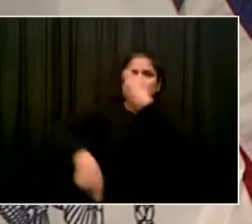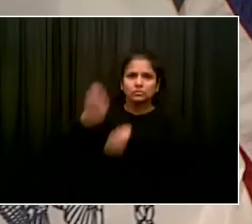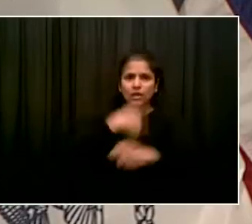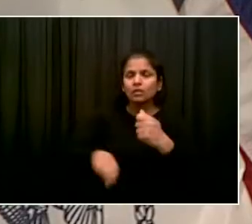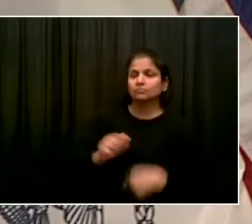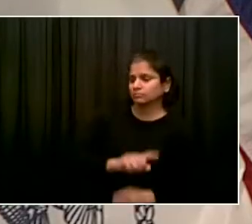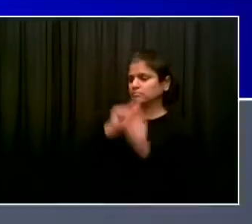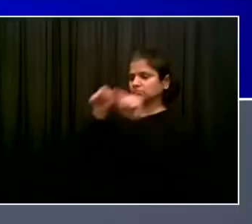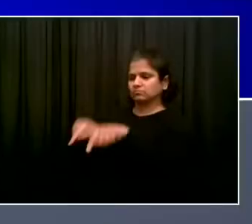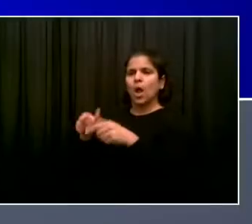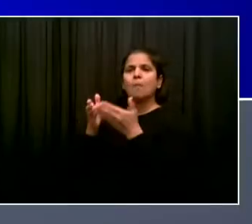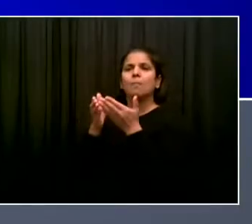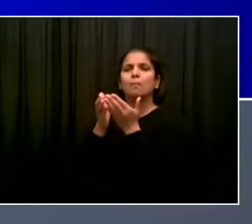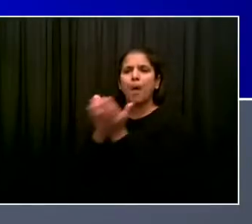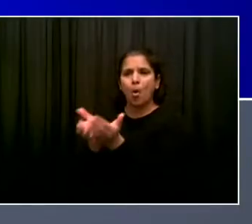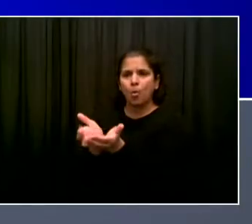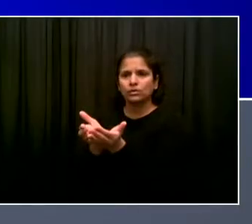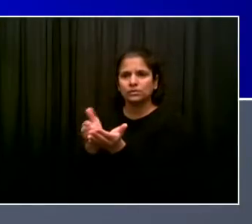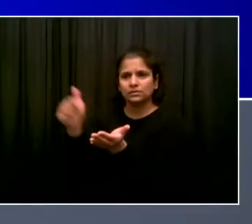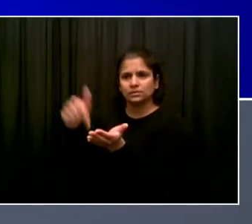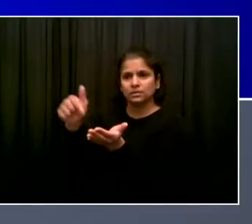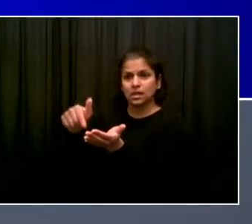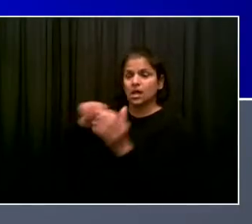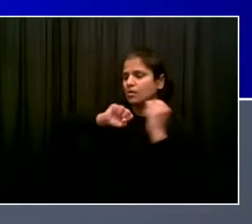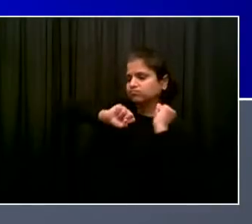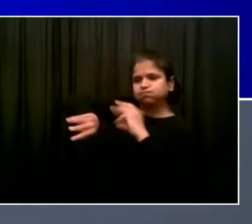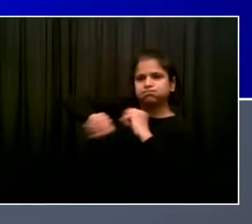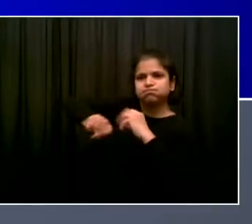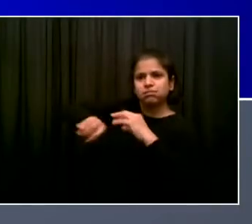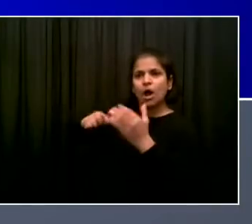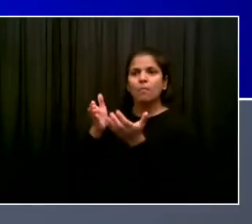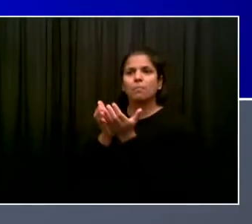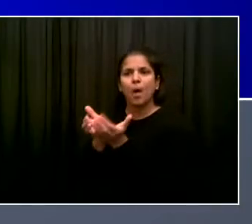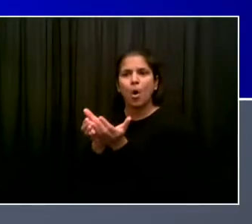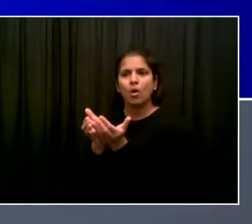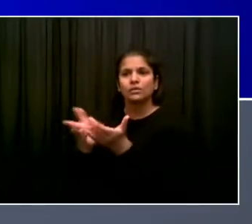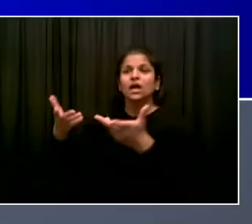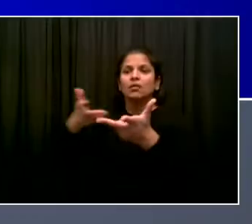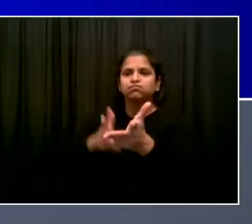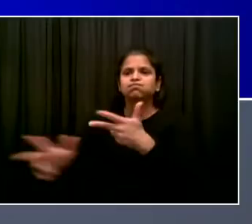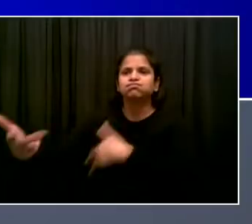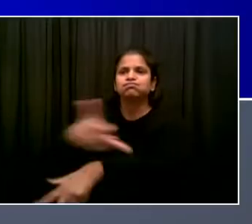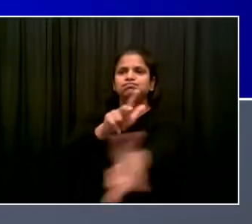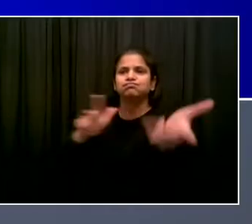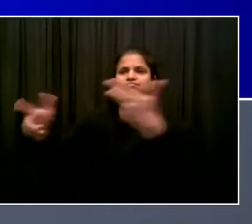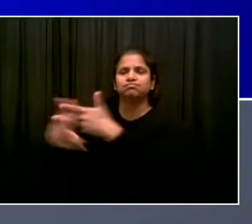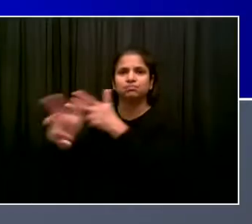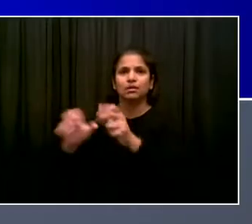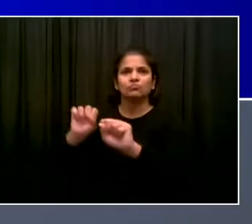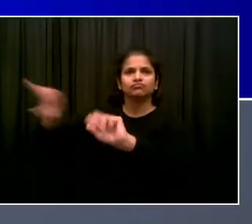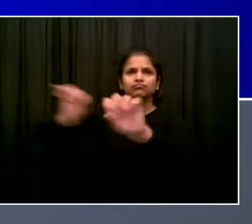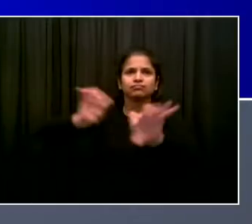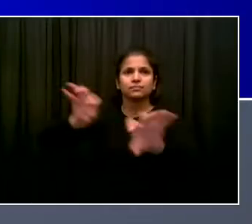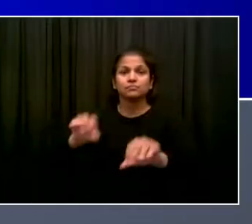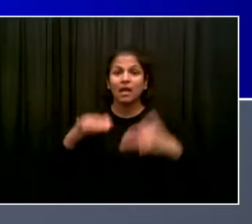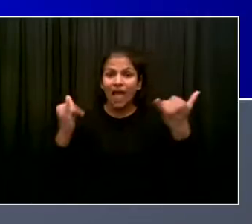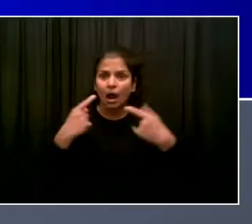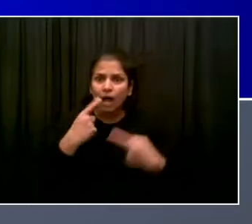RIGHT NOW, UNFORTUNATELY, ABO UT9 0%OF THE OGODAS RE MOVED BY TRUCANK D THAT IS NOT HEALTHY IN ANY SENSE. IT IS TIME TO CHART A NEW COURSE. TODAY I'M ANNOUNCING IN THE RECENT